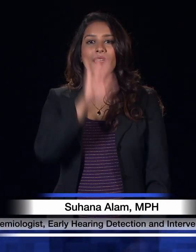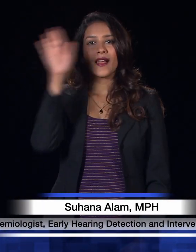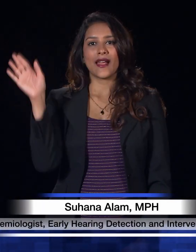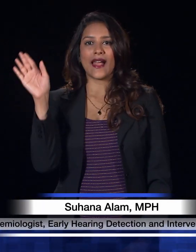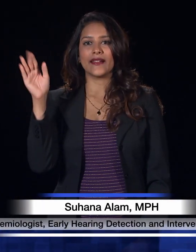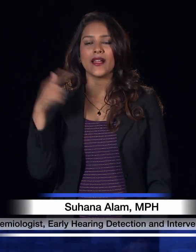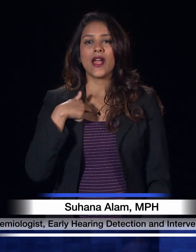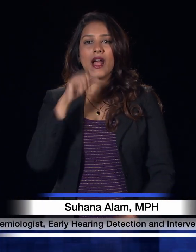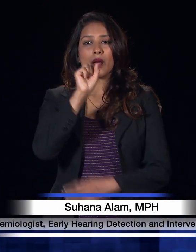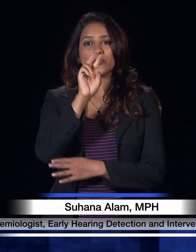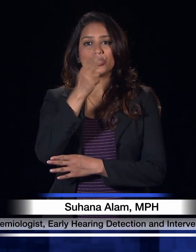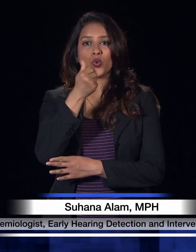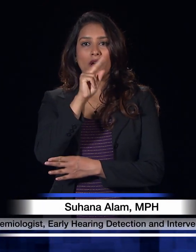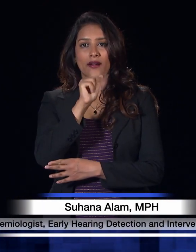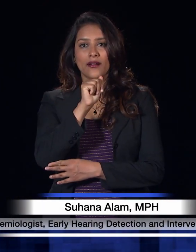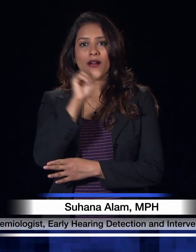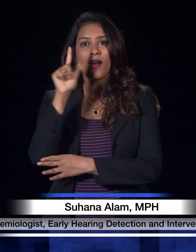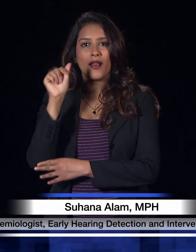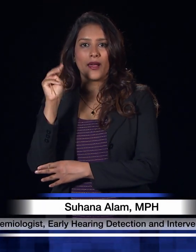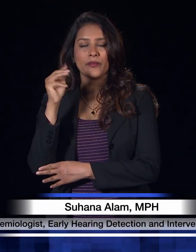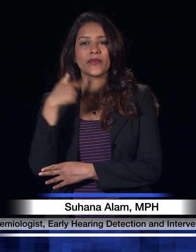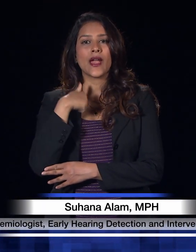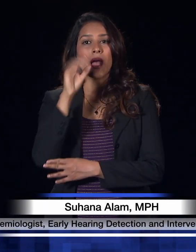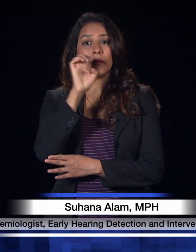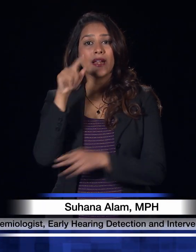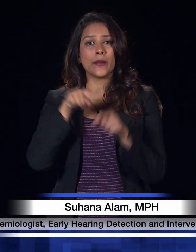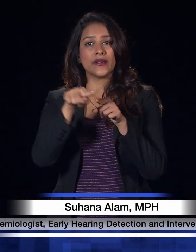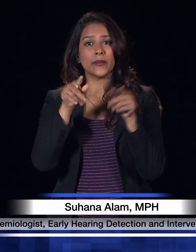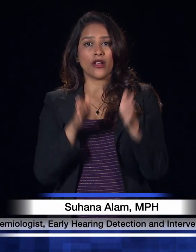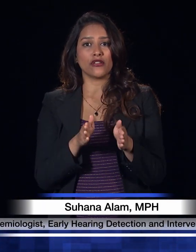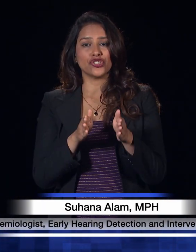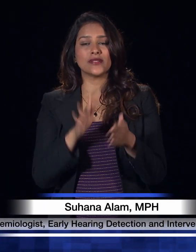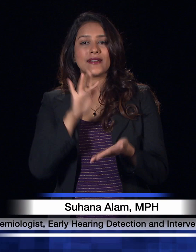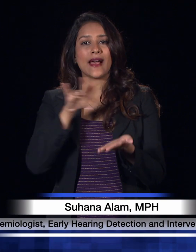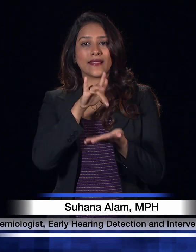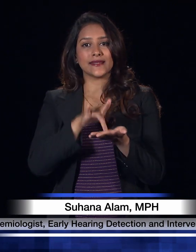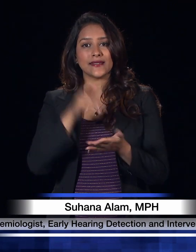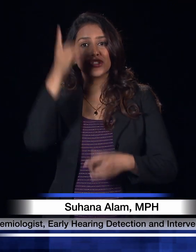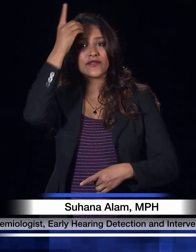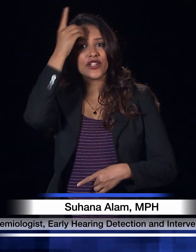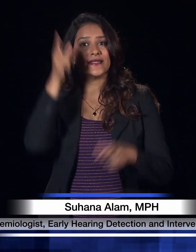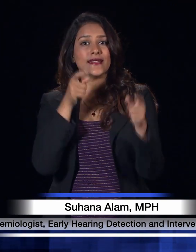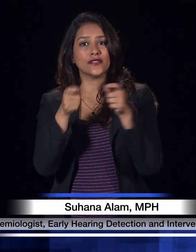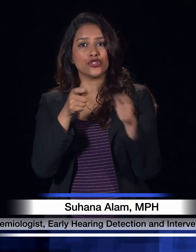[Suhana] Hi, I'm Suhana Alam. I'm an epidemiologist at the Centers for Disease Control